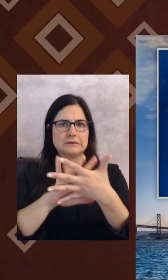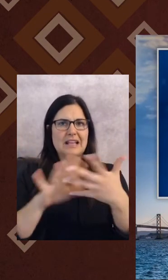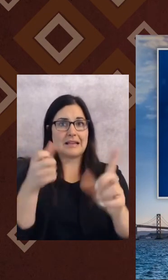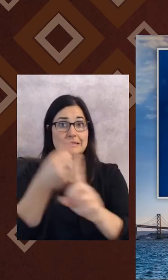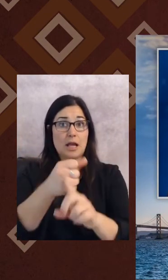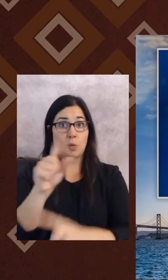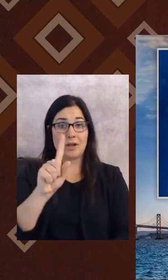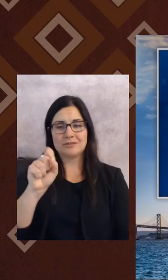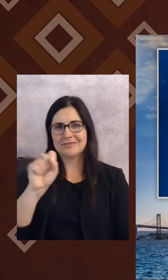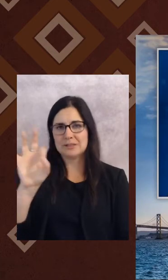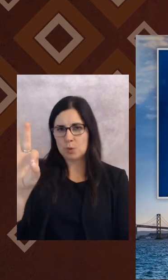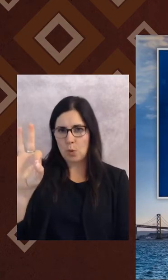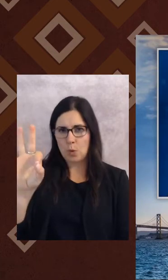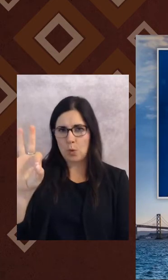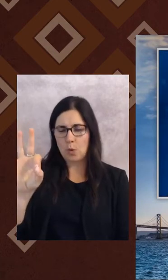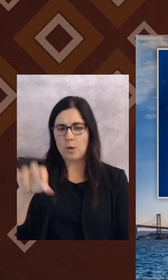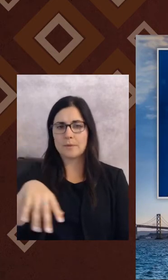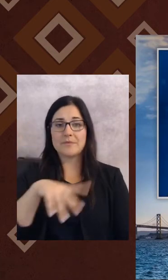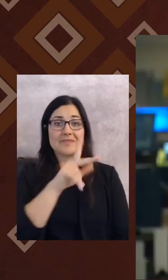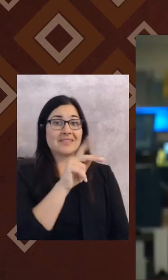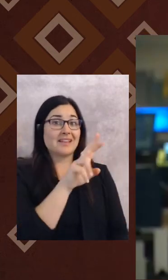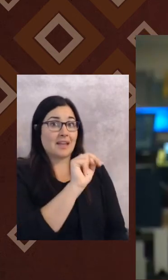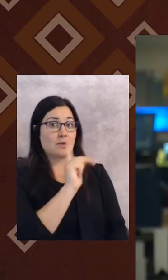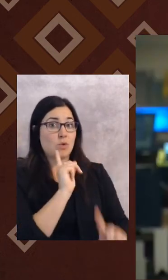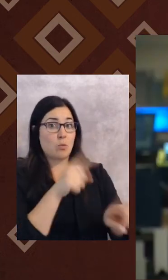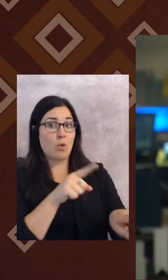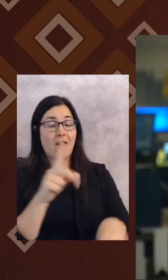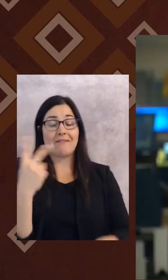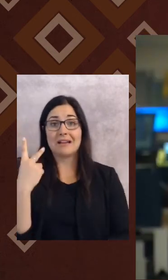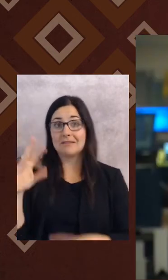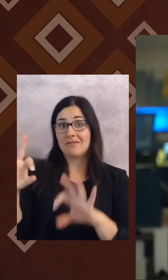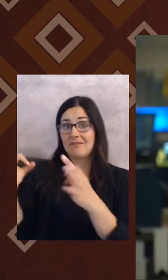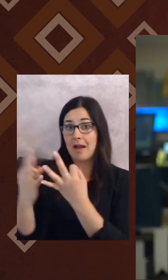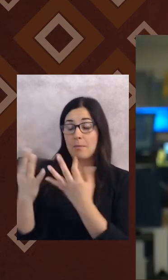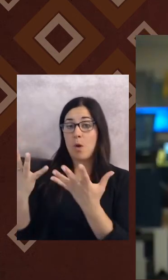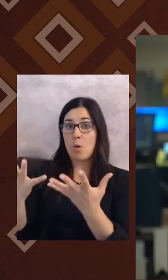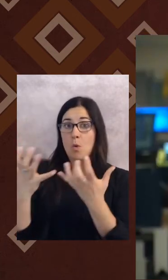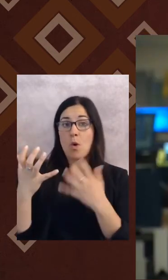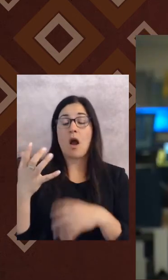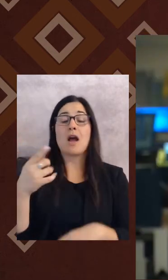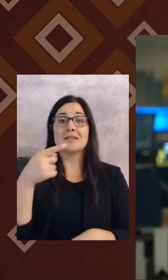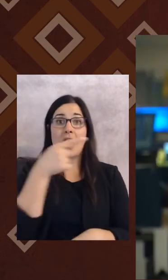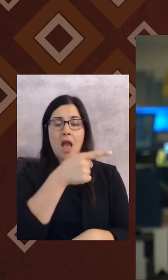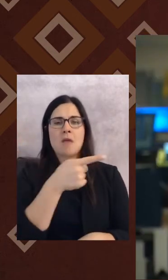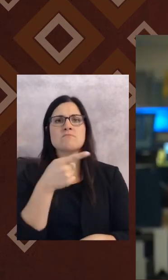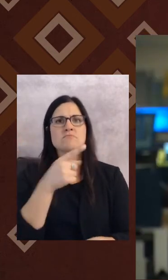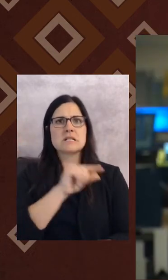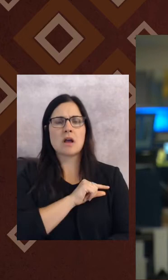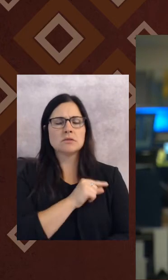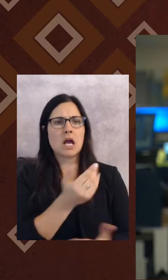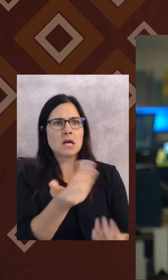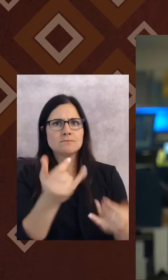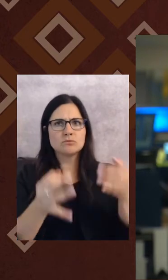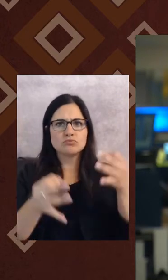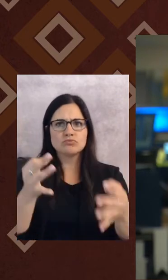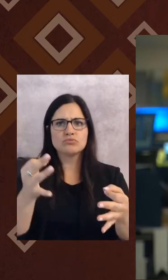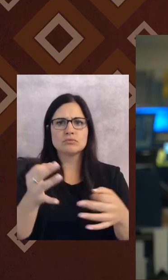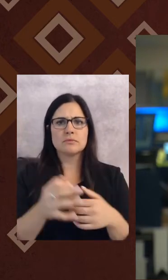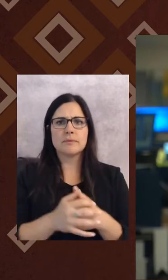As Ken Bastida reports, the victim's family wants the suspects held accountable to calling for an end to this from Fallin.